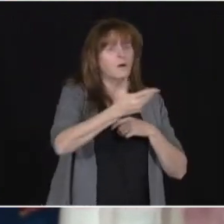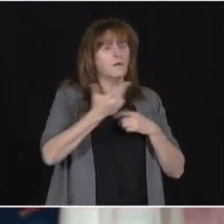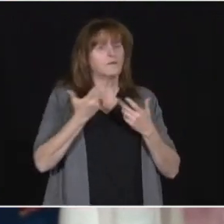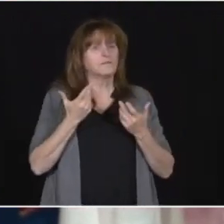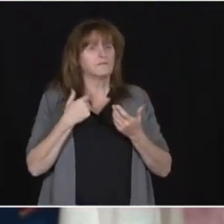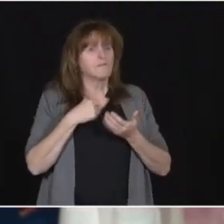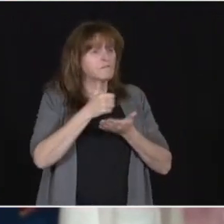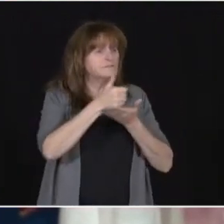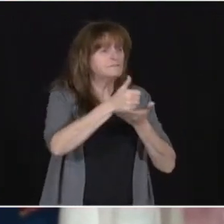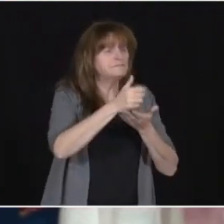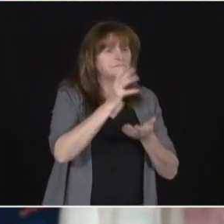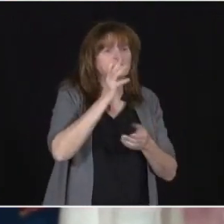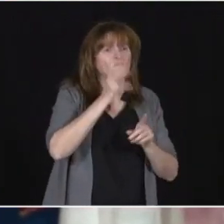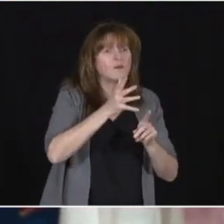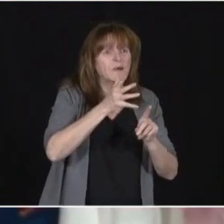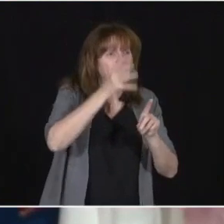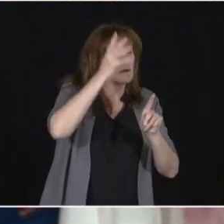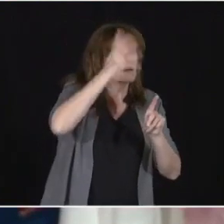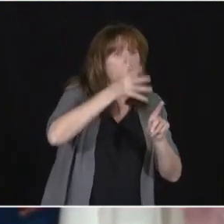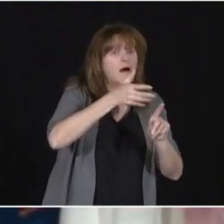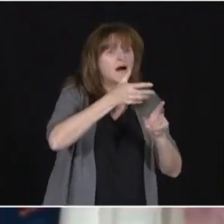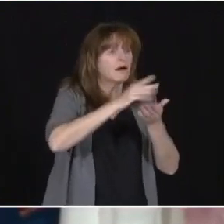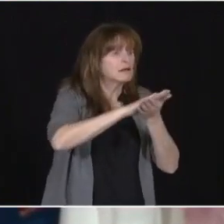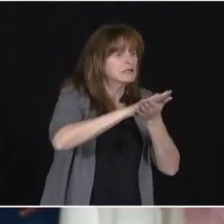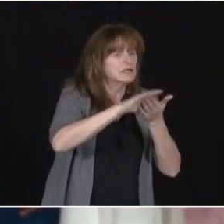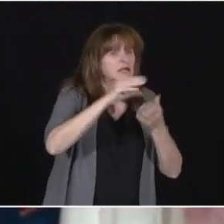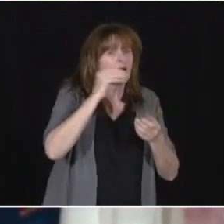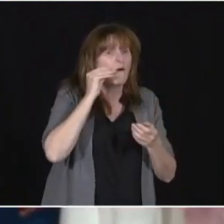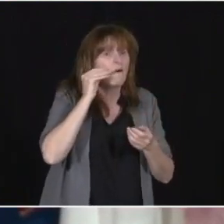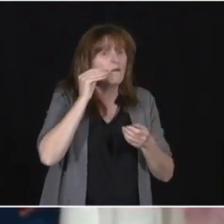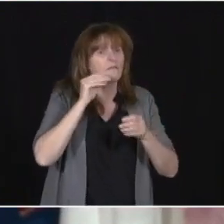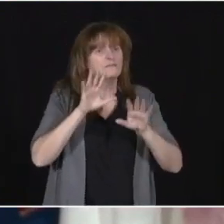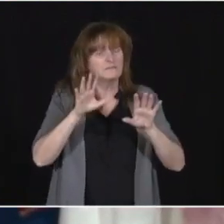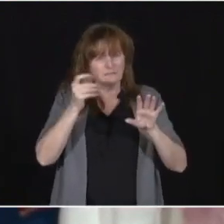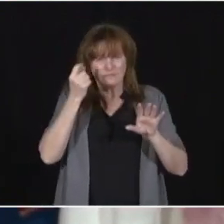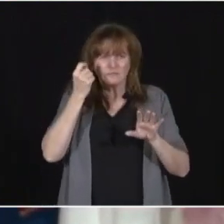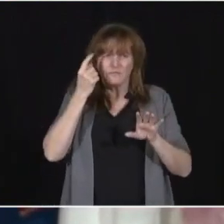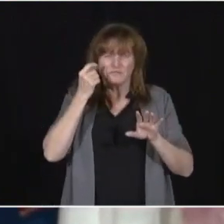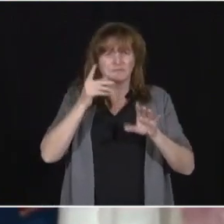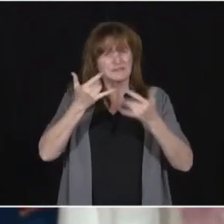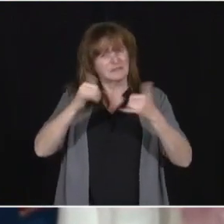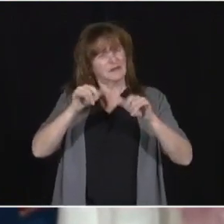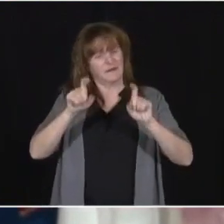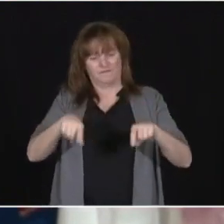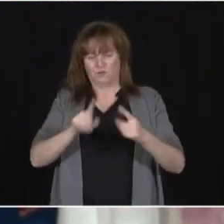the best line of defence is staying 2 m apart. So when in doubt, keep that golden rule in mind because the virus can only